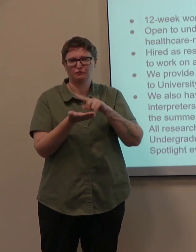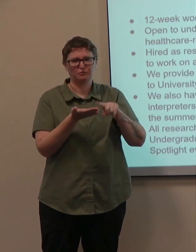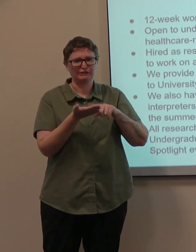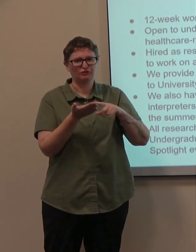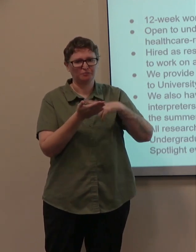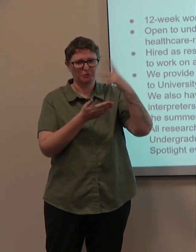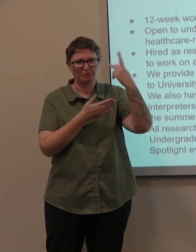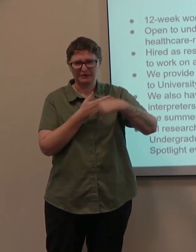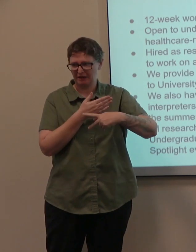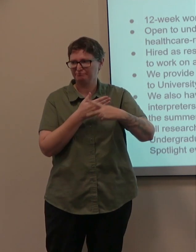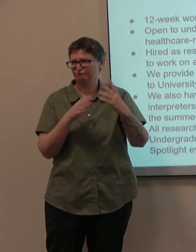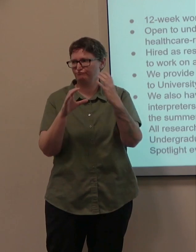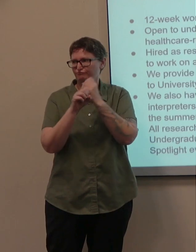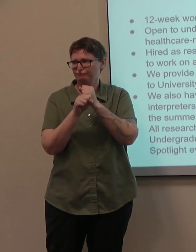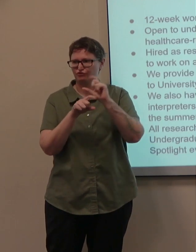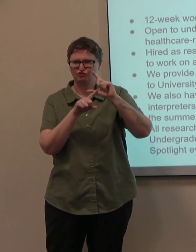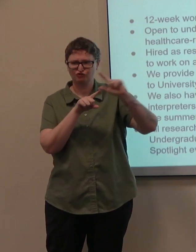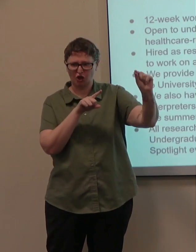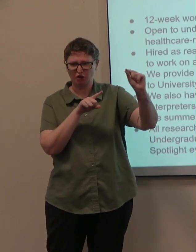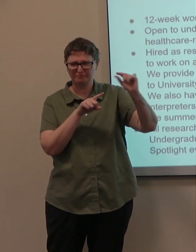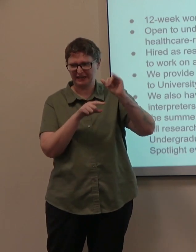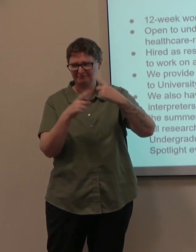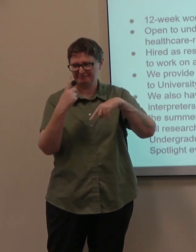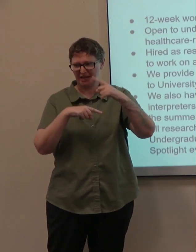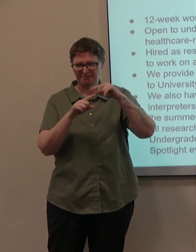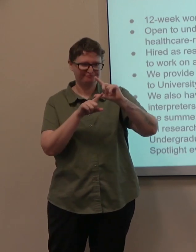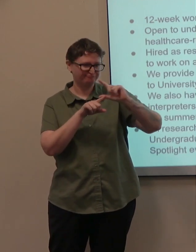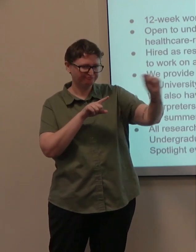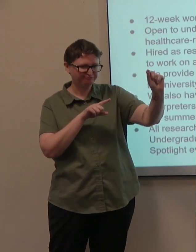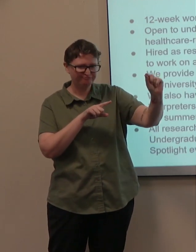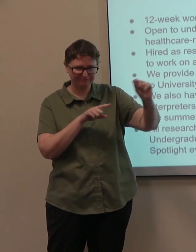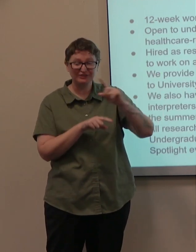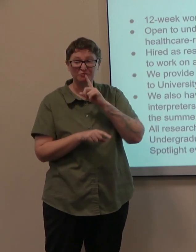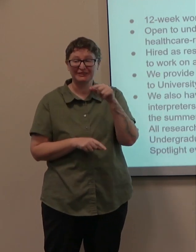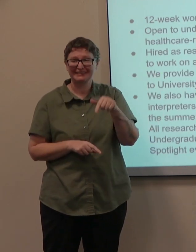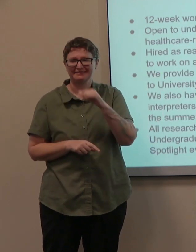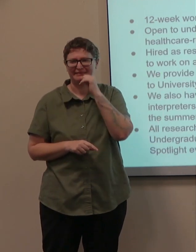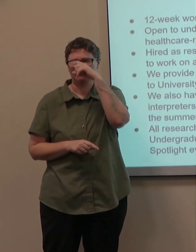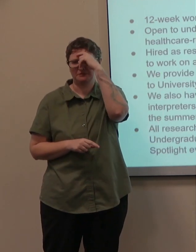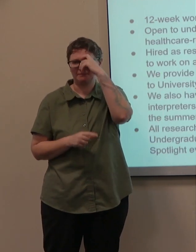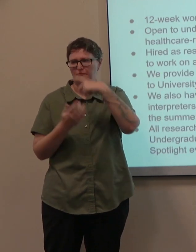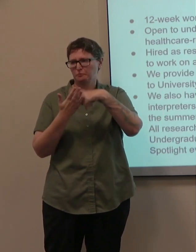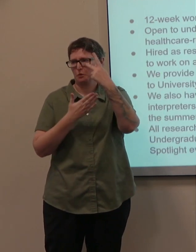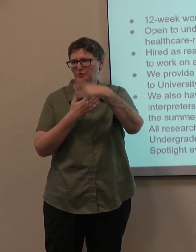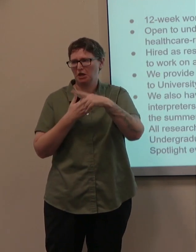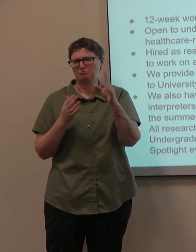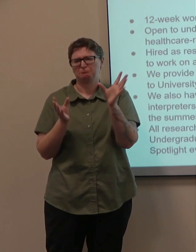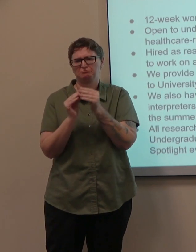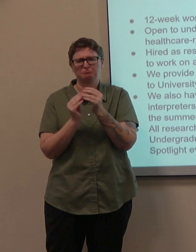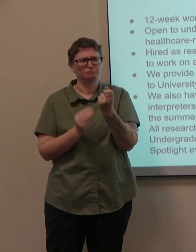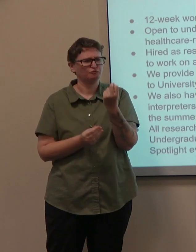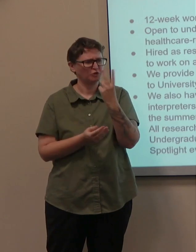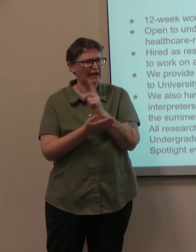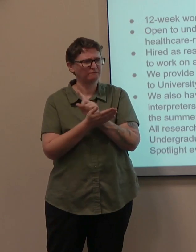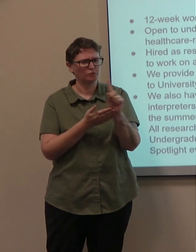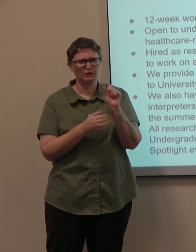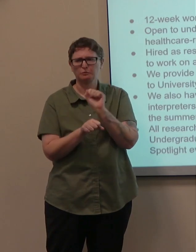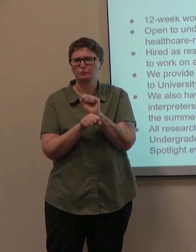the Summer Healthcare Academic Research Program. That's the sign we use for it. This is a summer program. It is 12 weeks.